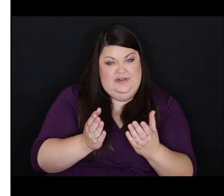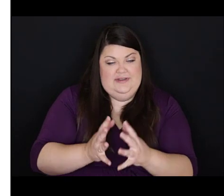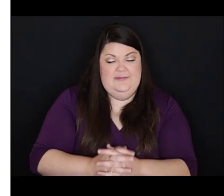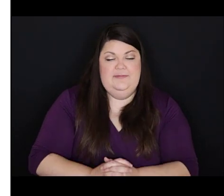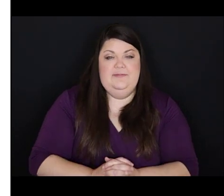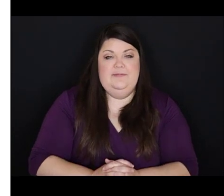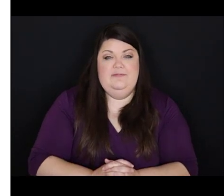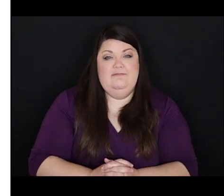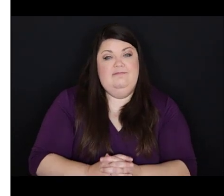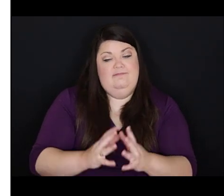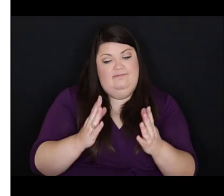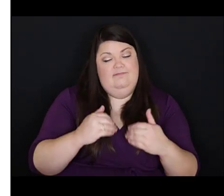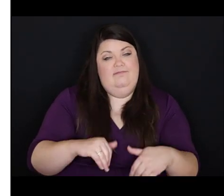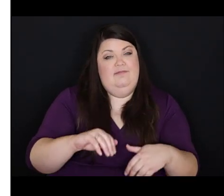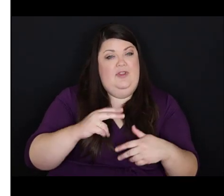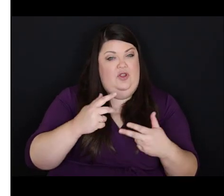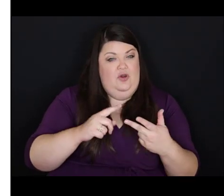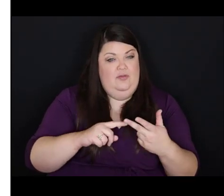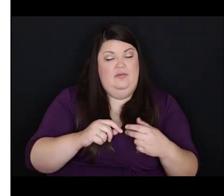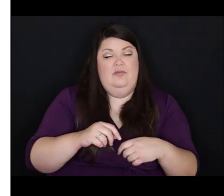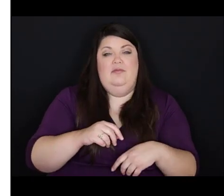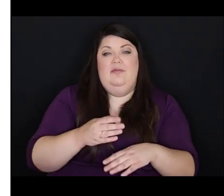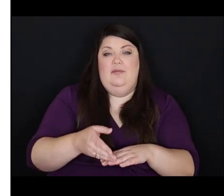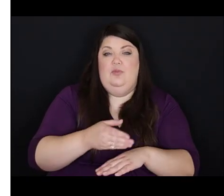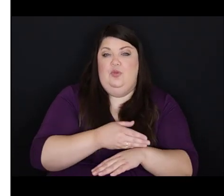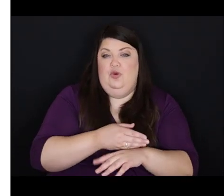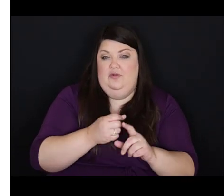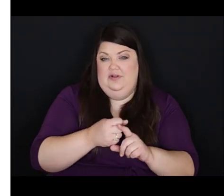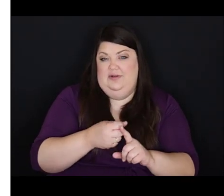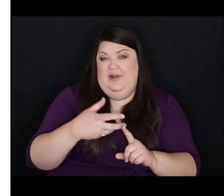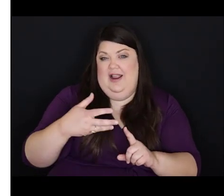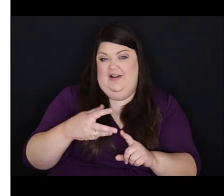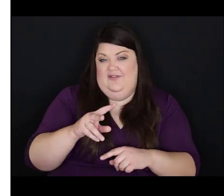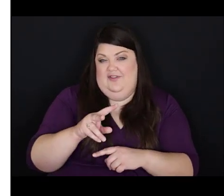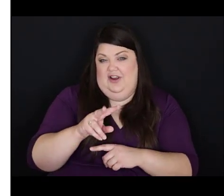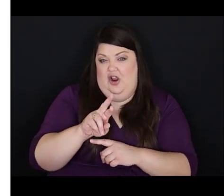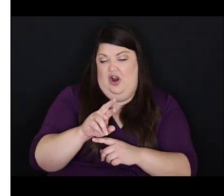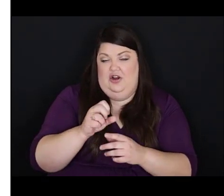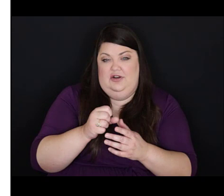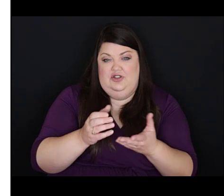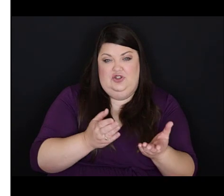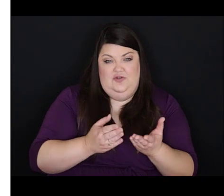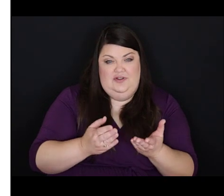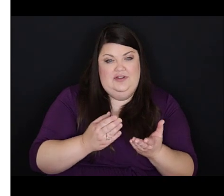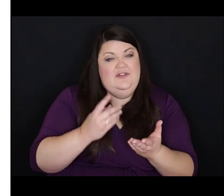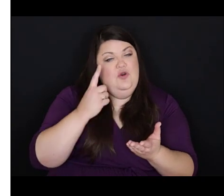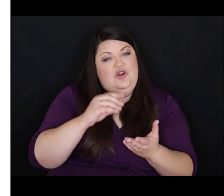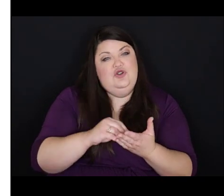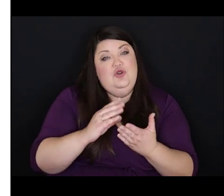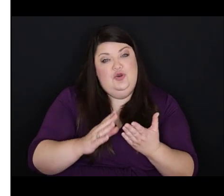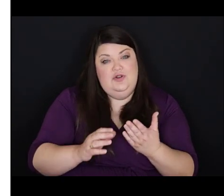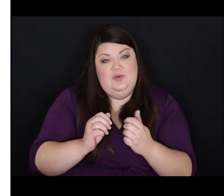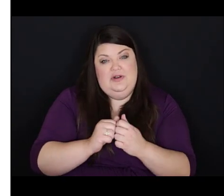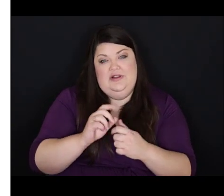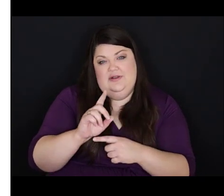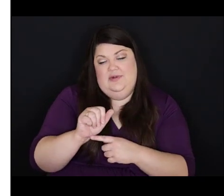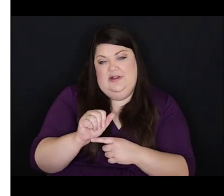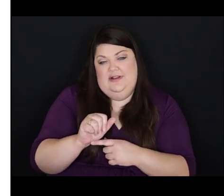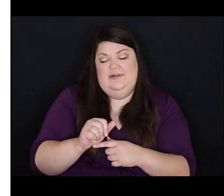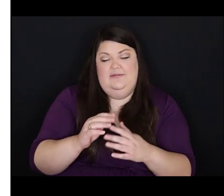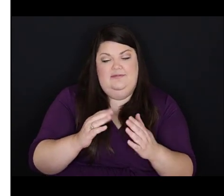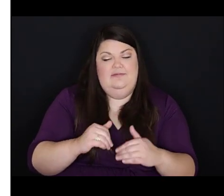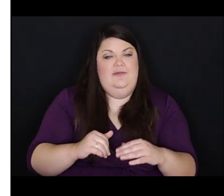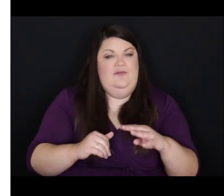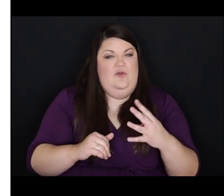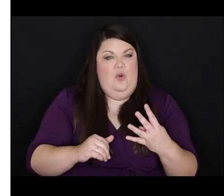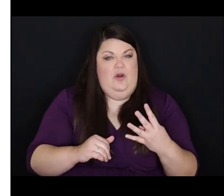3) Improve and expand VR services for students with disabilities, and 4) Improve